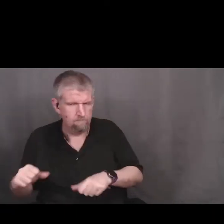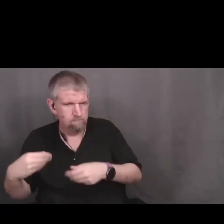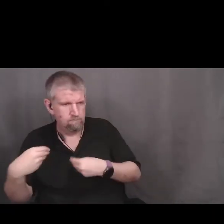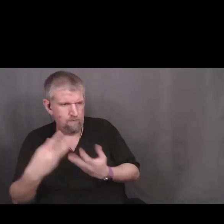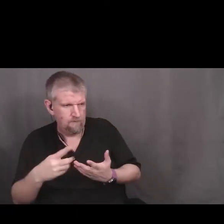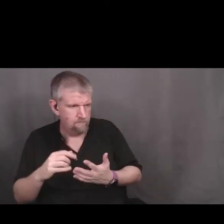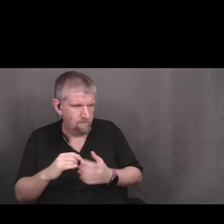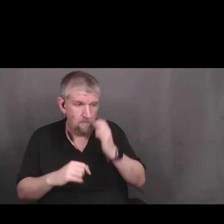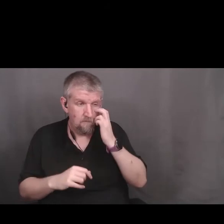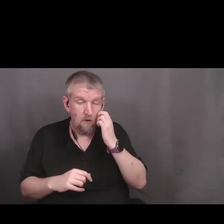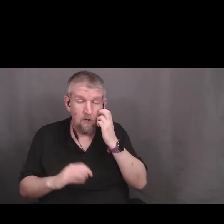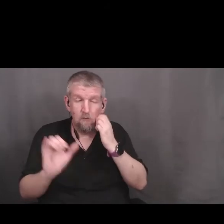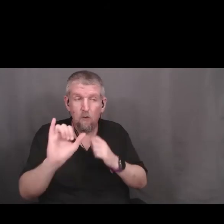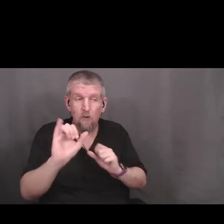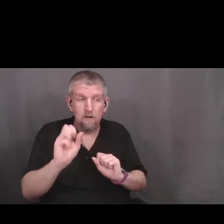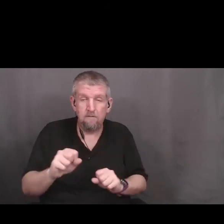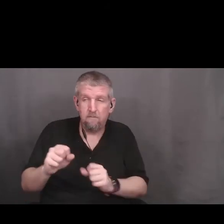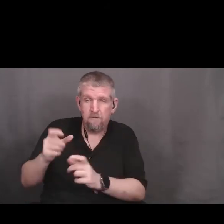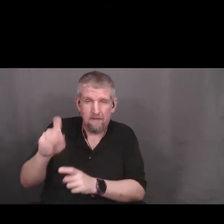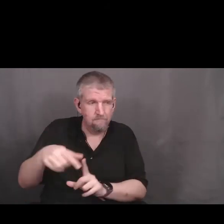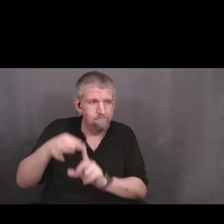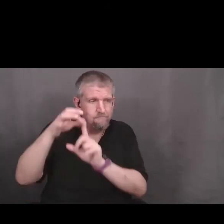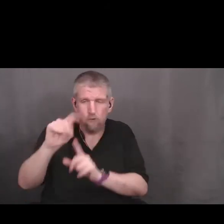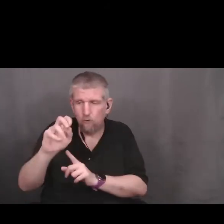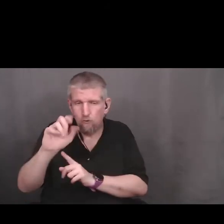They also have the ability to purchase tools, materials,